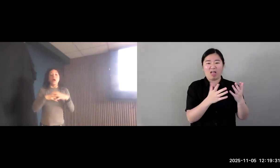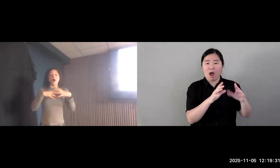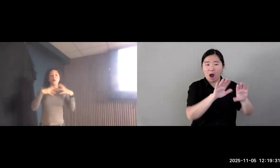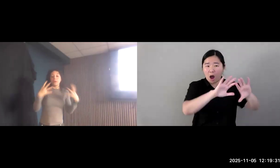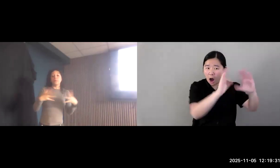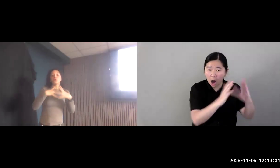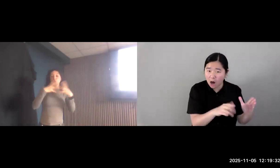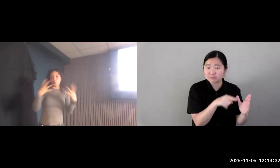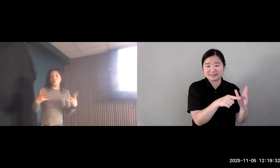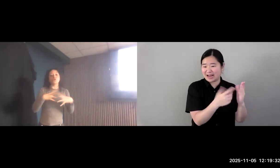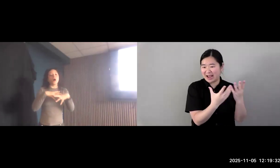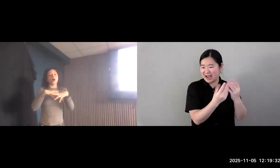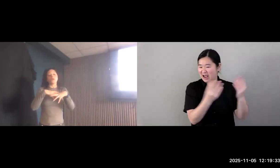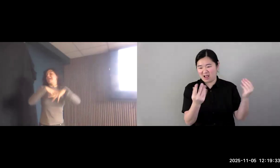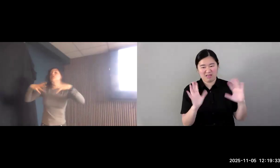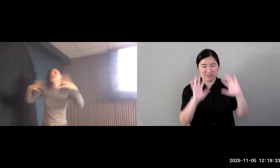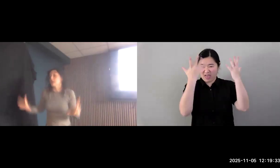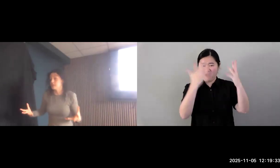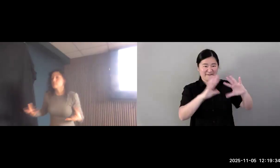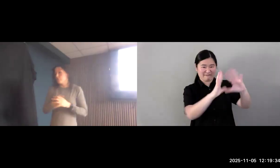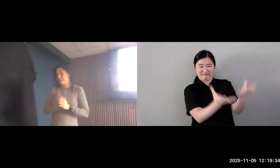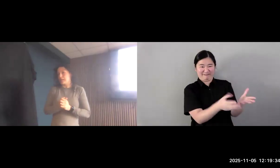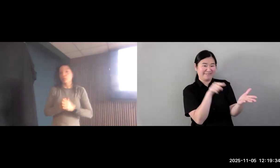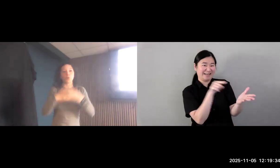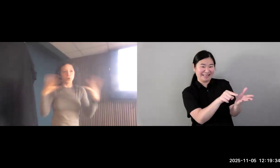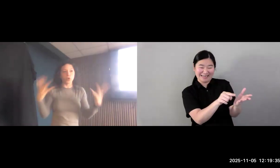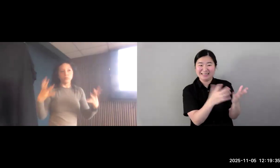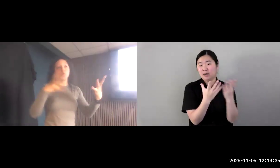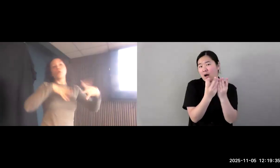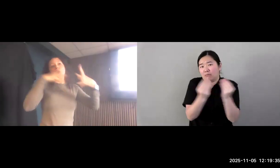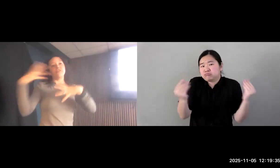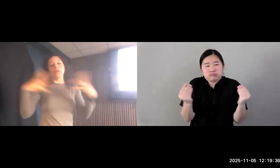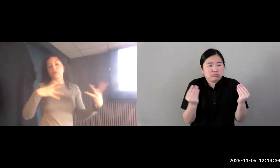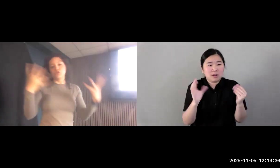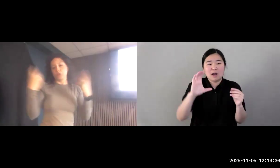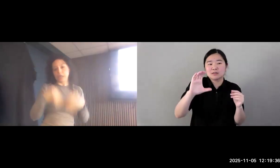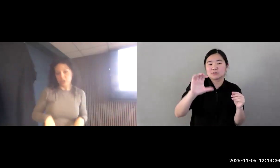people use like, school signs, for example, more often than constructed action.